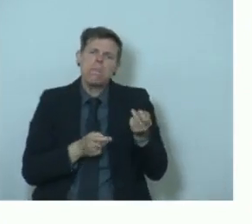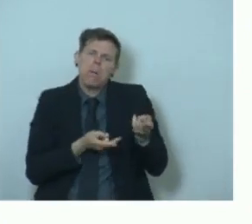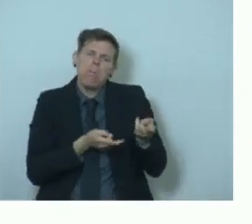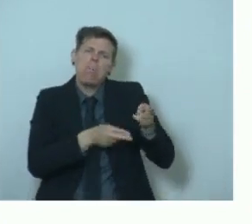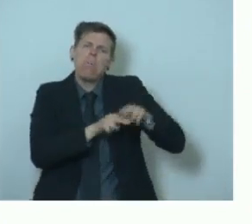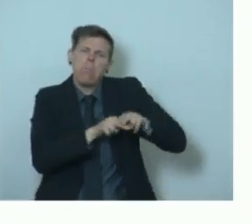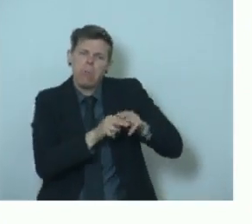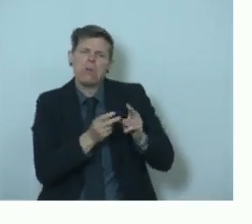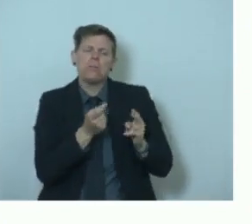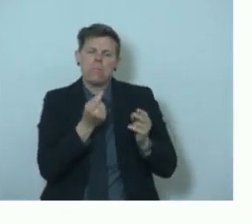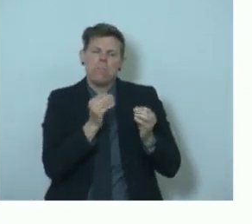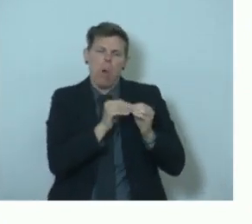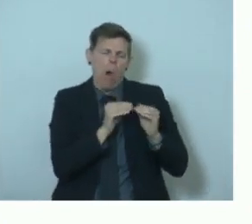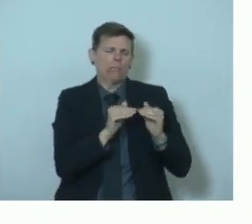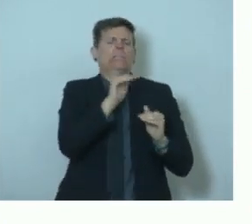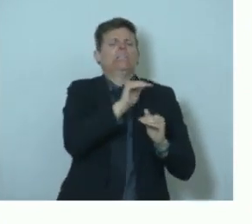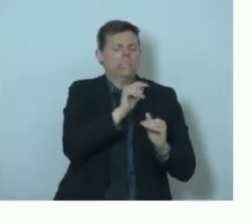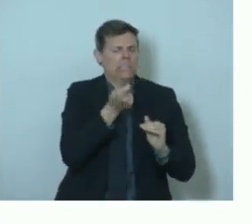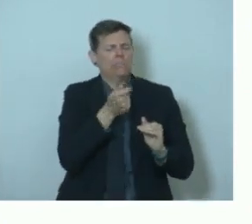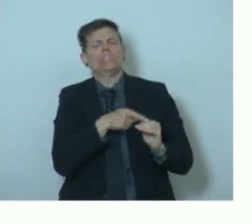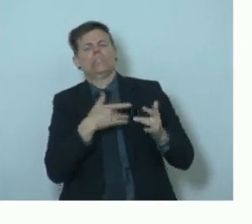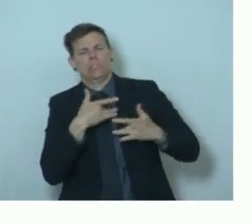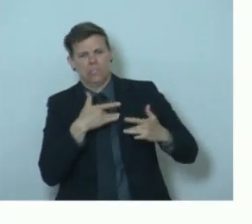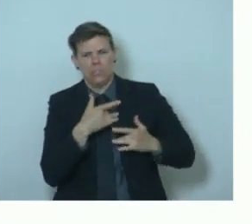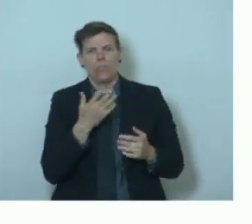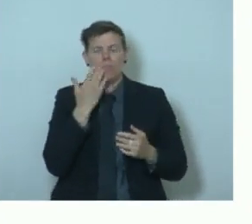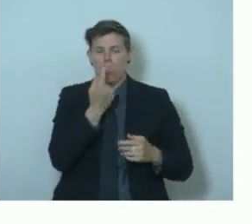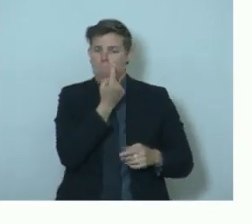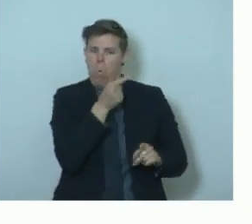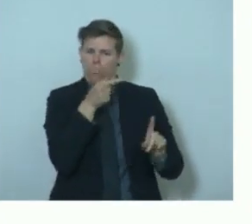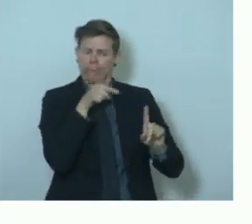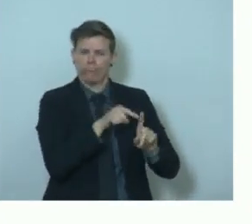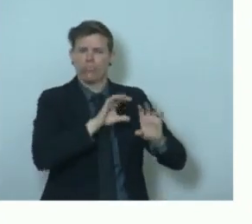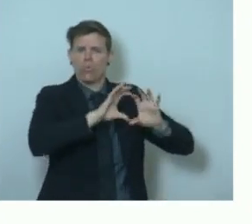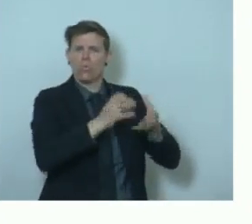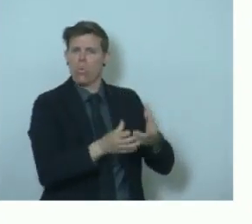METRO IS VERY GOOD. SOUTHEAST IS SLIGHTLY ABOVE.